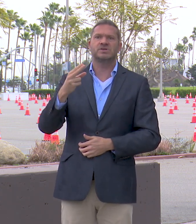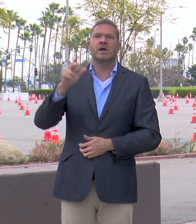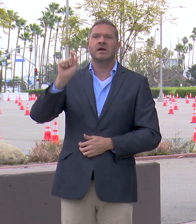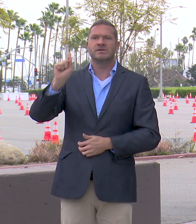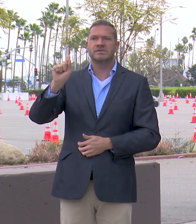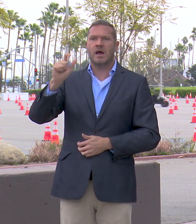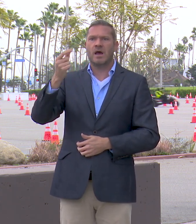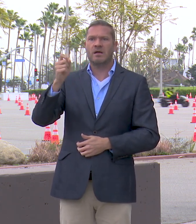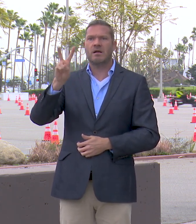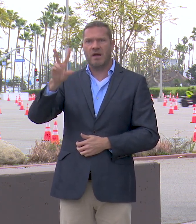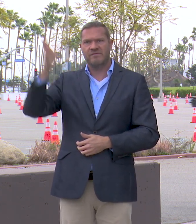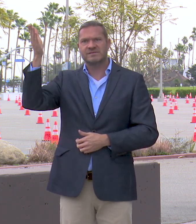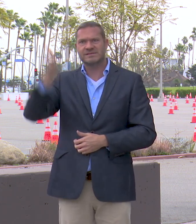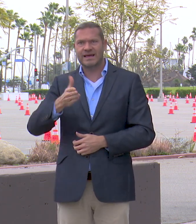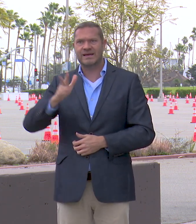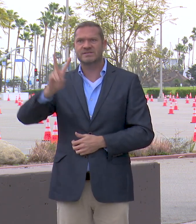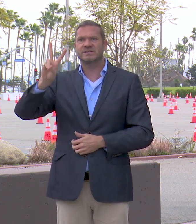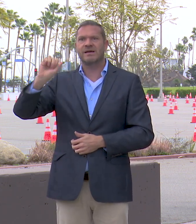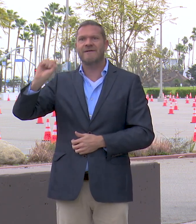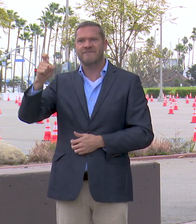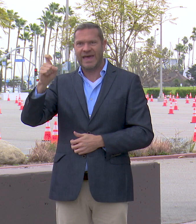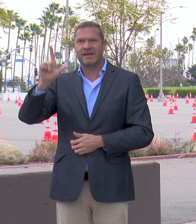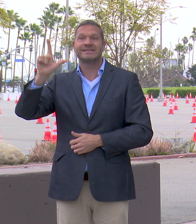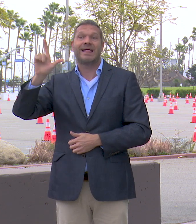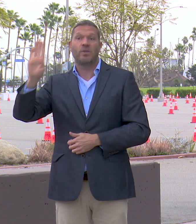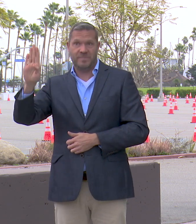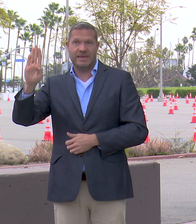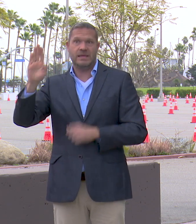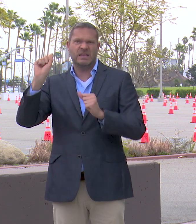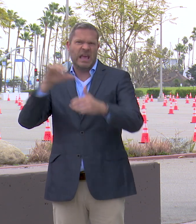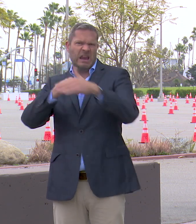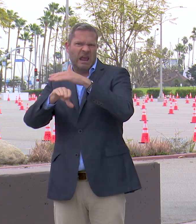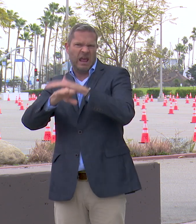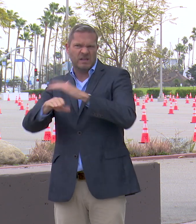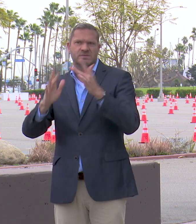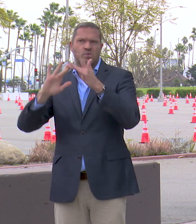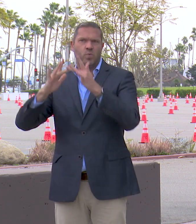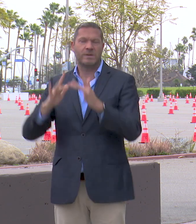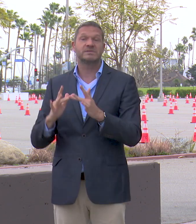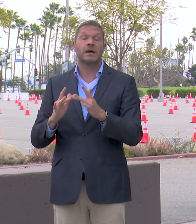access it from the city website and that is a system where you basically put your information